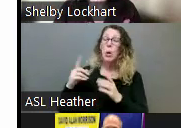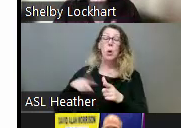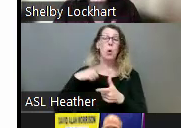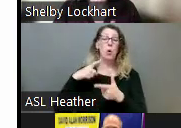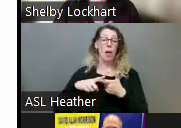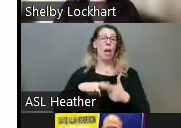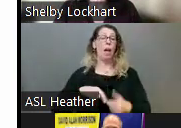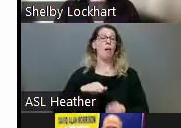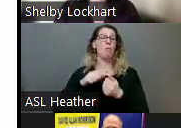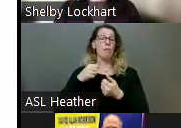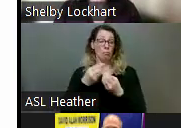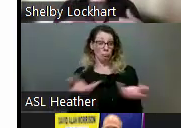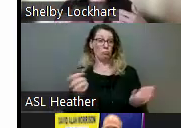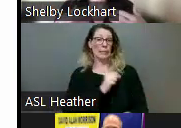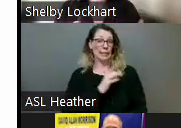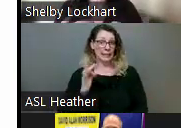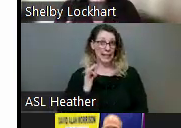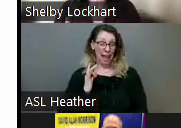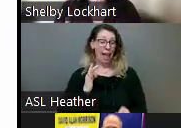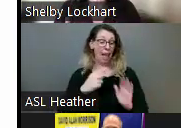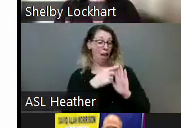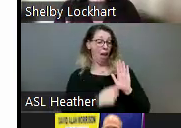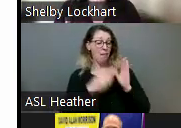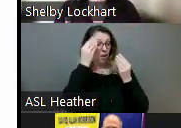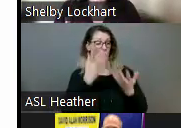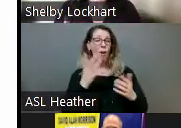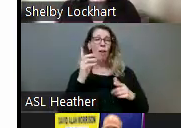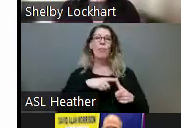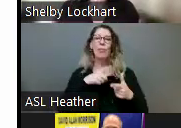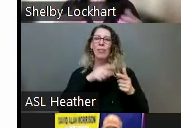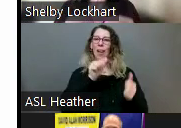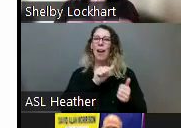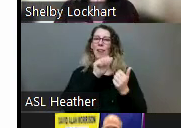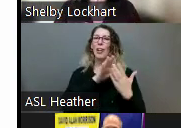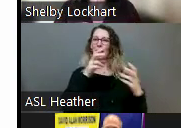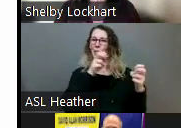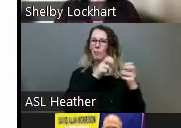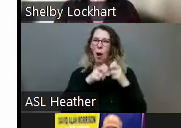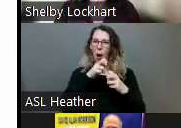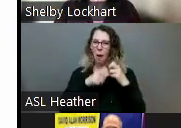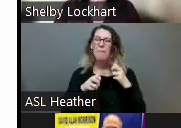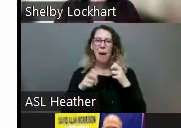front of your staff, those options to address the problem actually link to the problem that